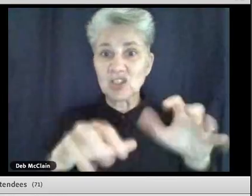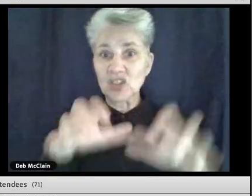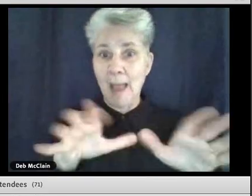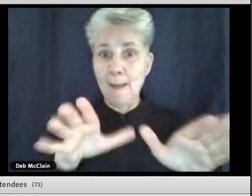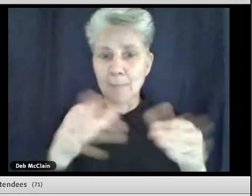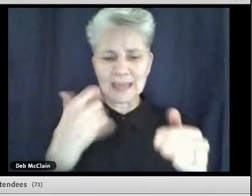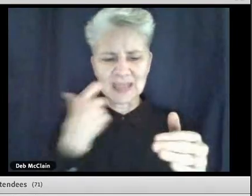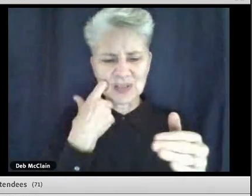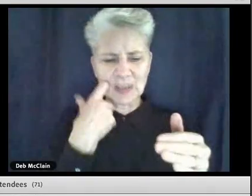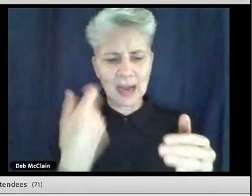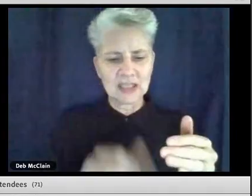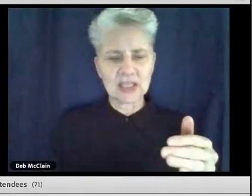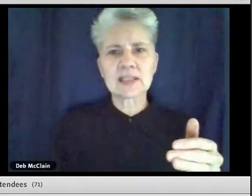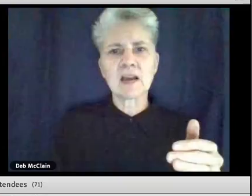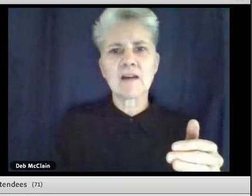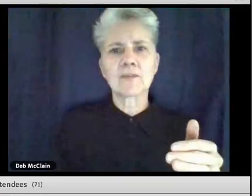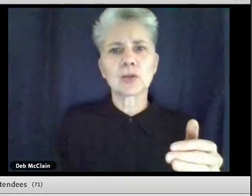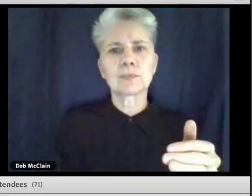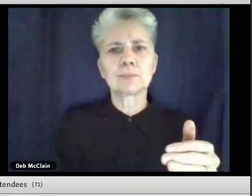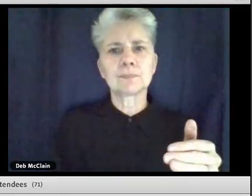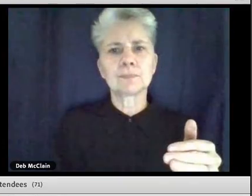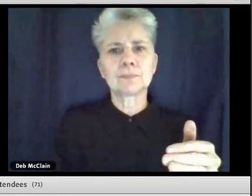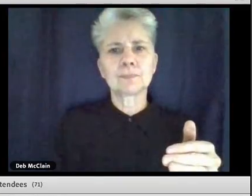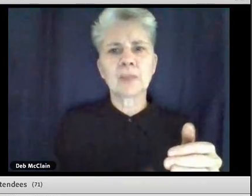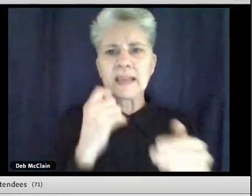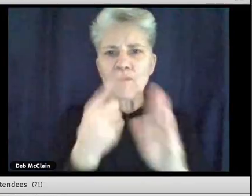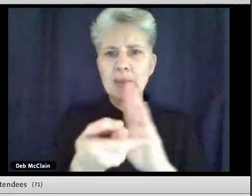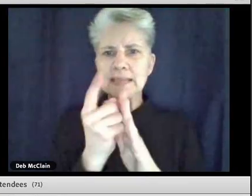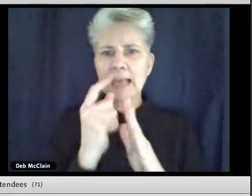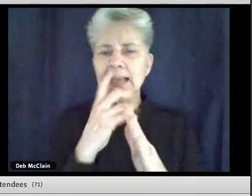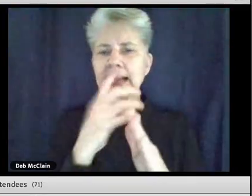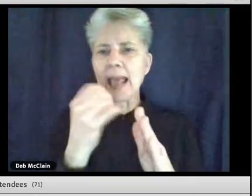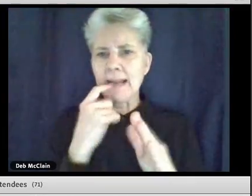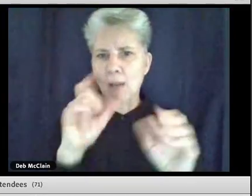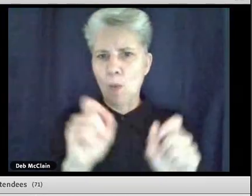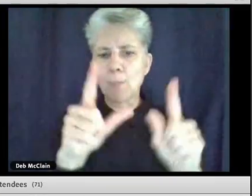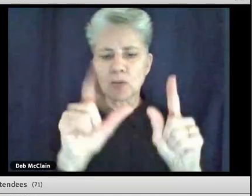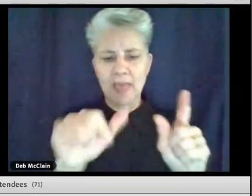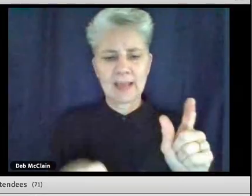Give me just a second, and I will paste that in there.